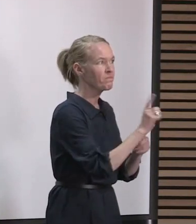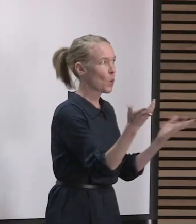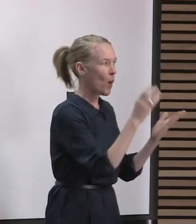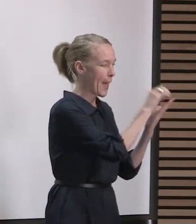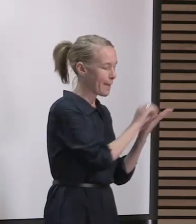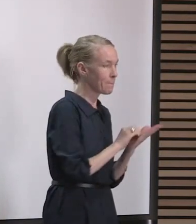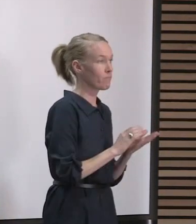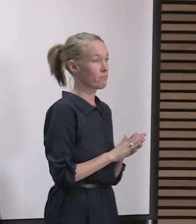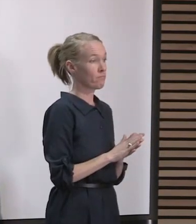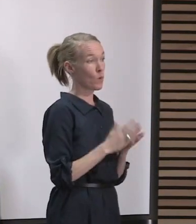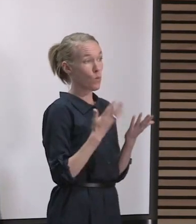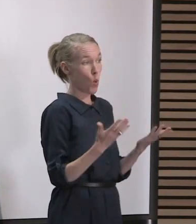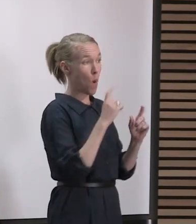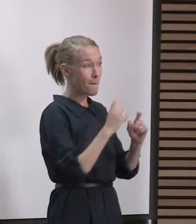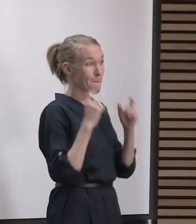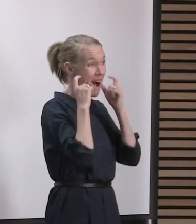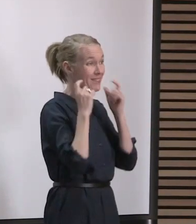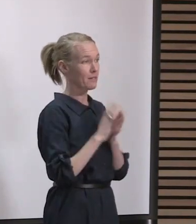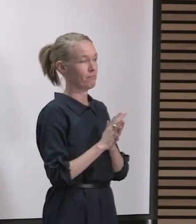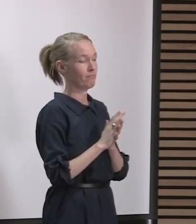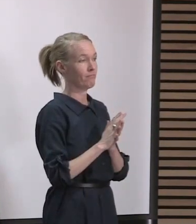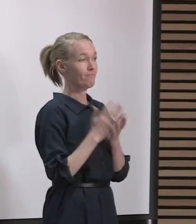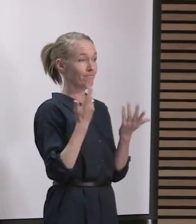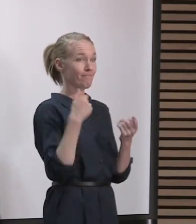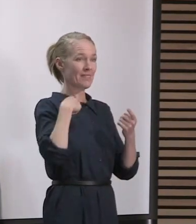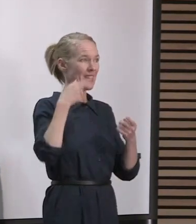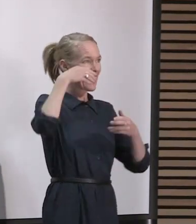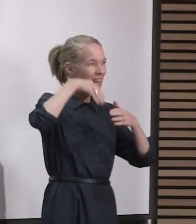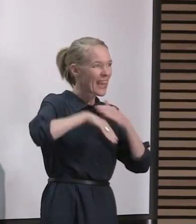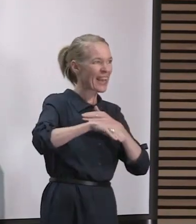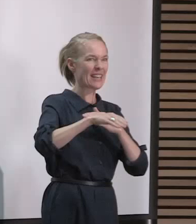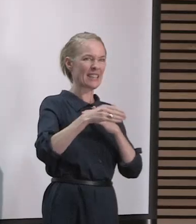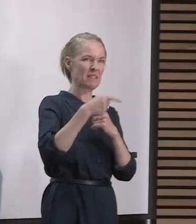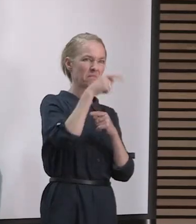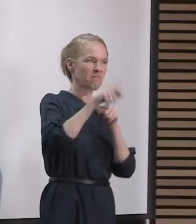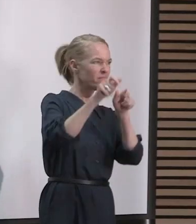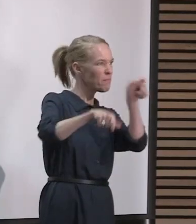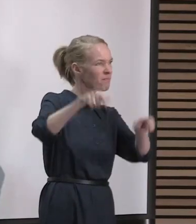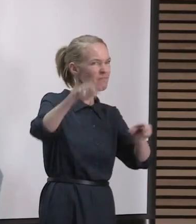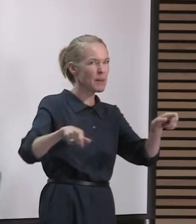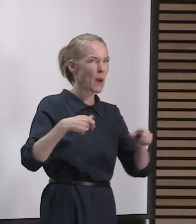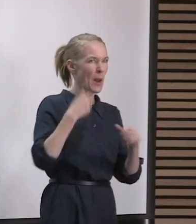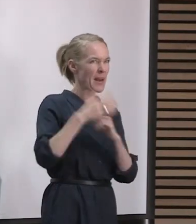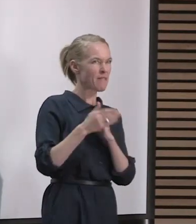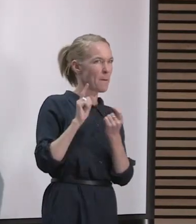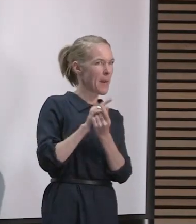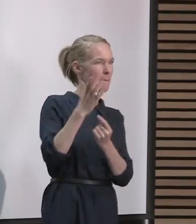which is using the app but it could be use of masks in some settings but it could be maintaining some physical